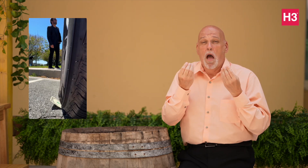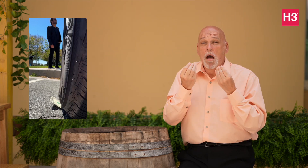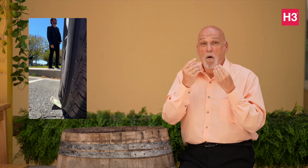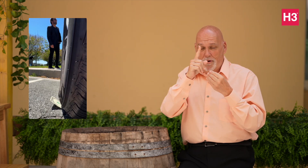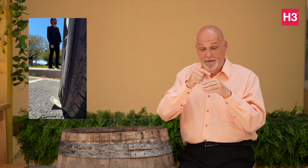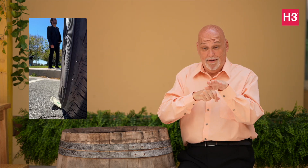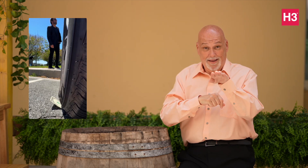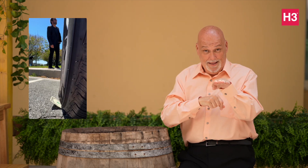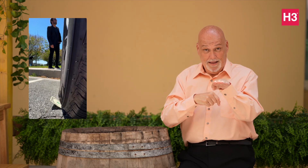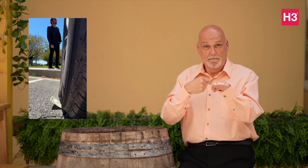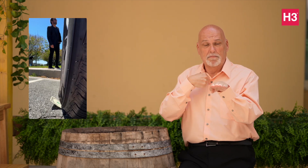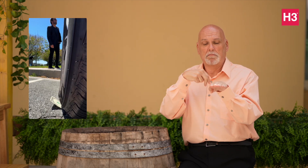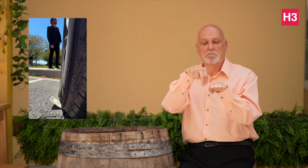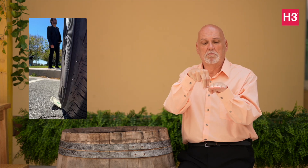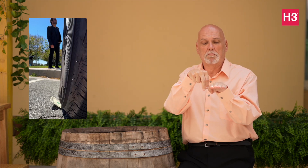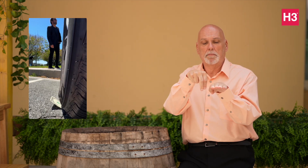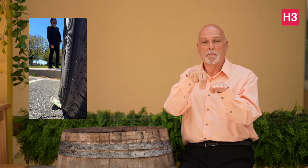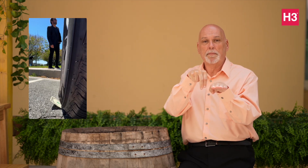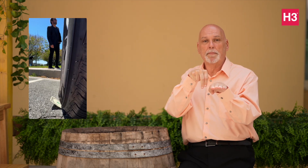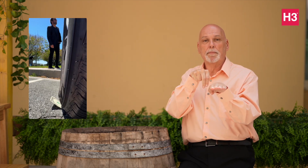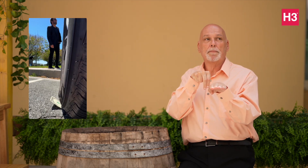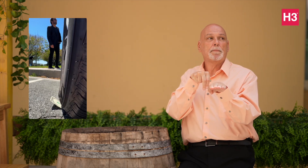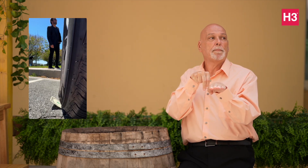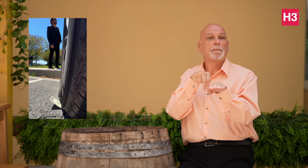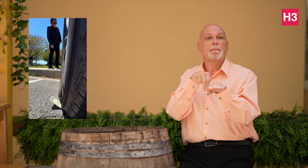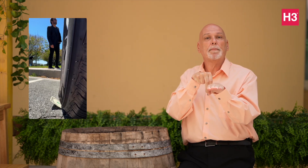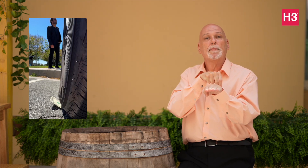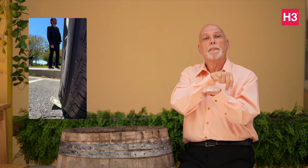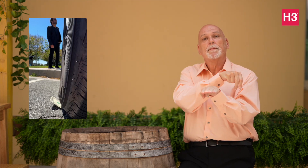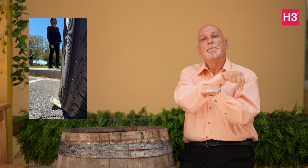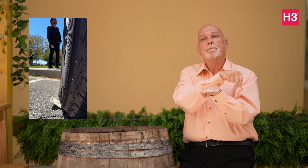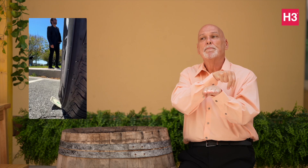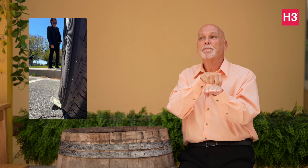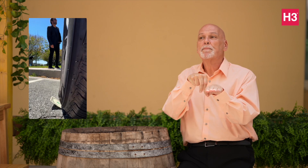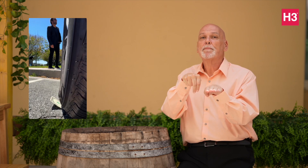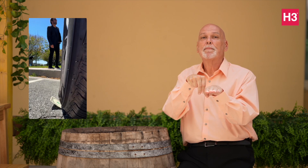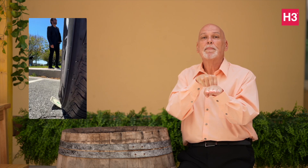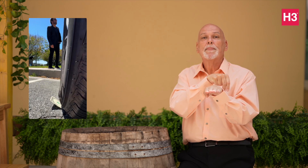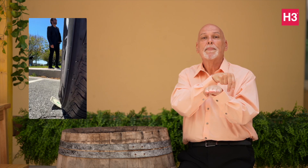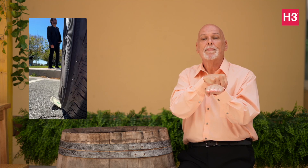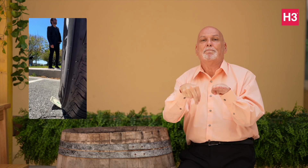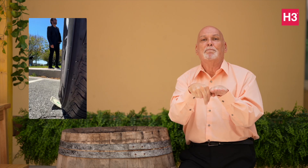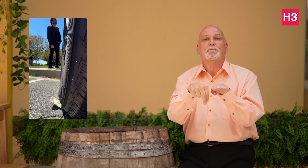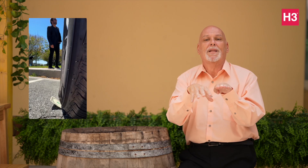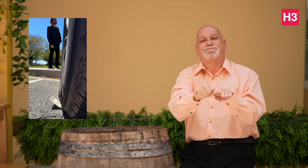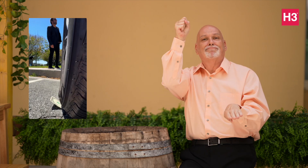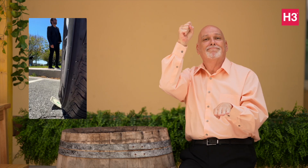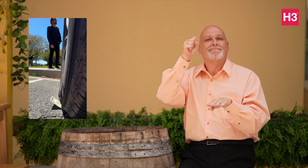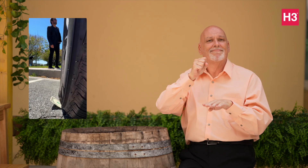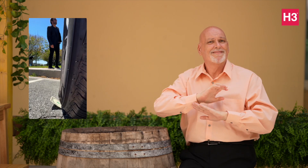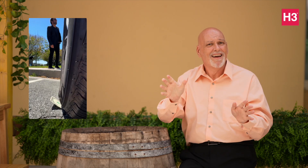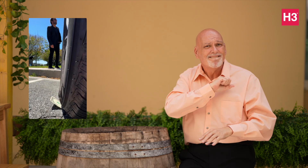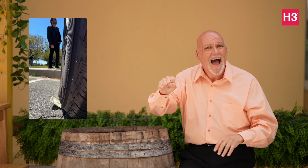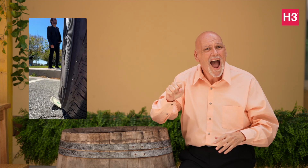If I were there and in his place, I would have stood right behind the car, casually walking back and forth. Then, the moment it drives off,